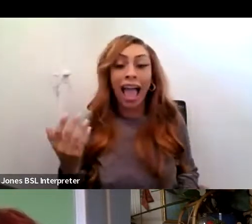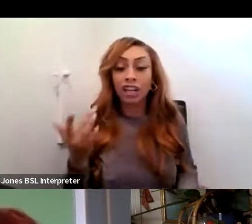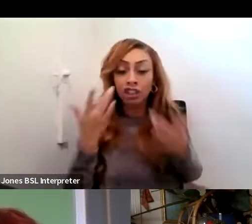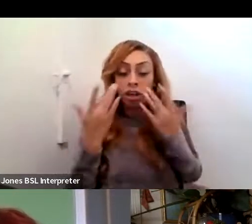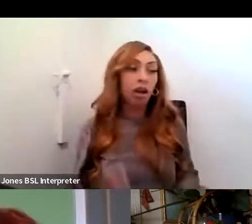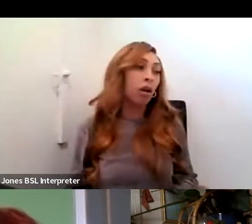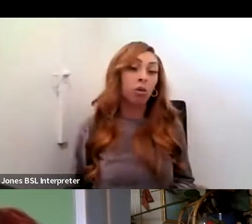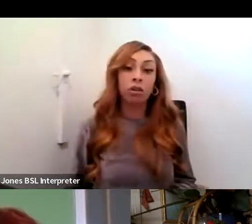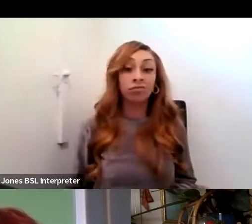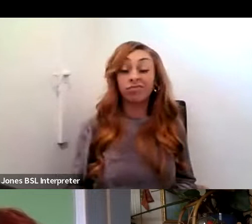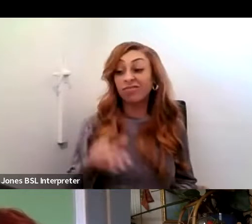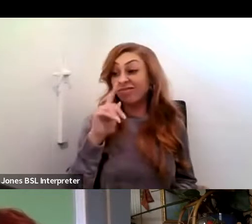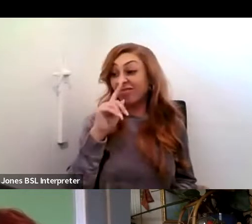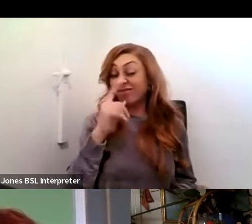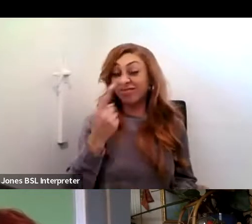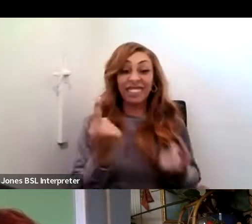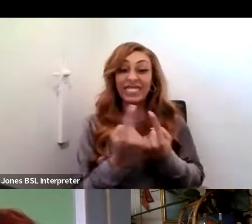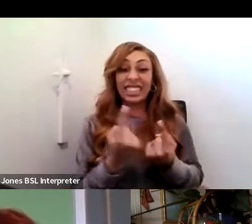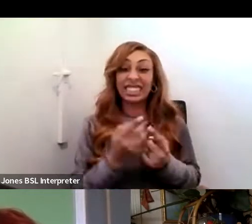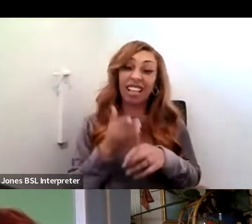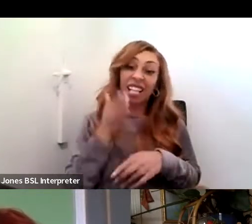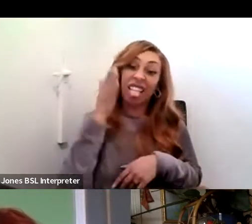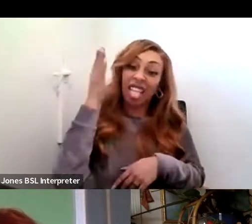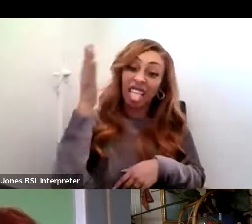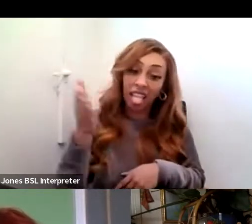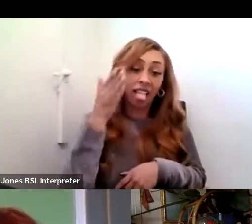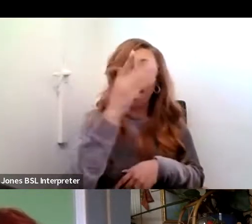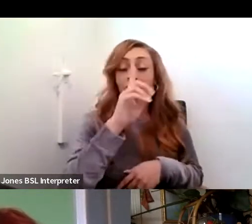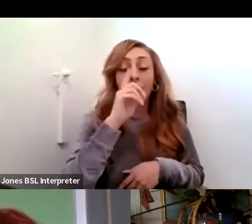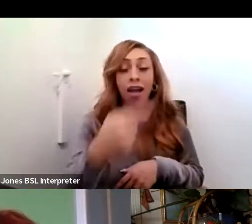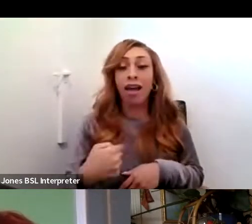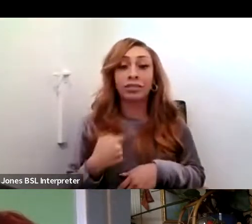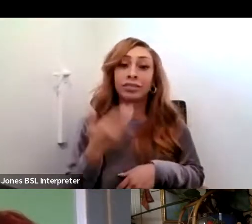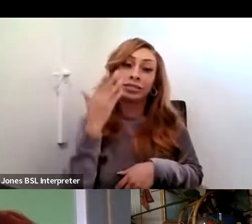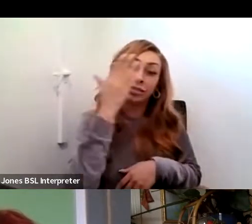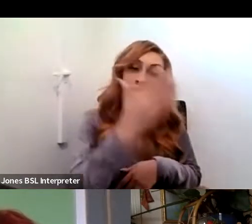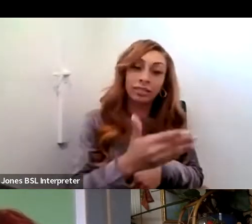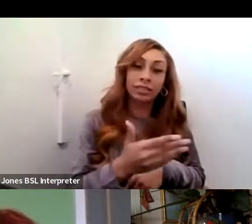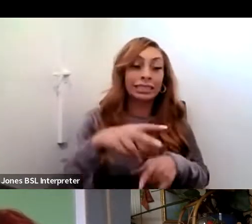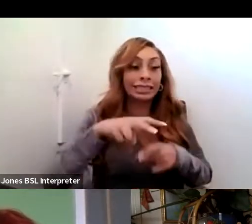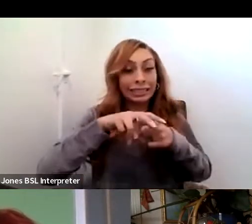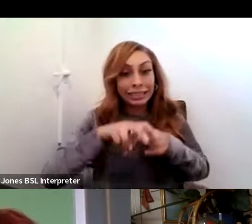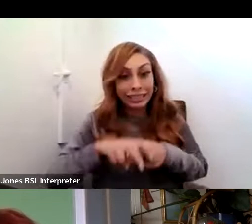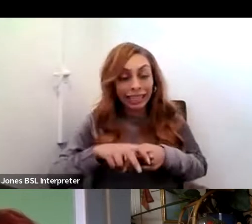because I just physically couldn't do it, it was just physically getting to places, being in places and having somewhere to sit down,